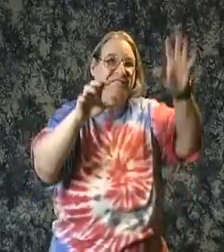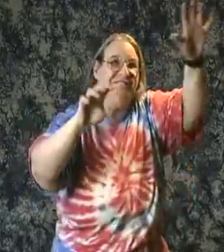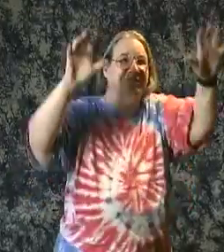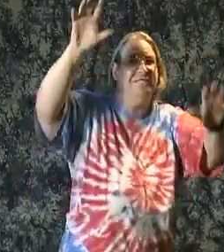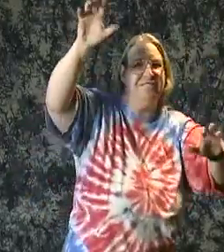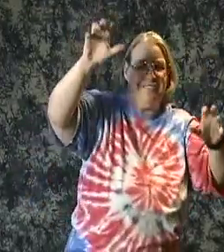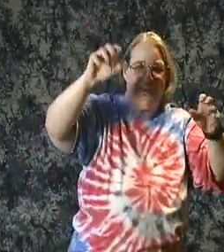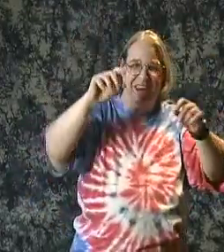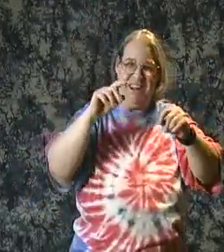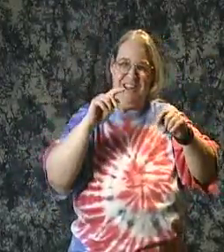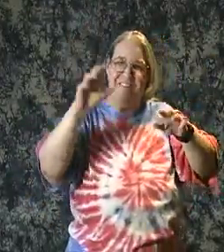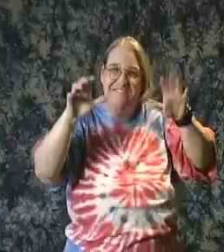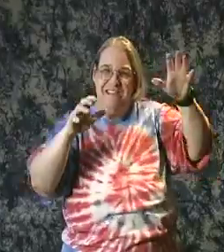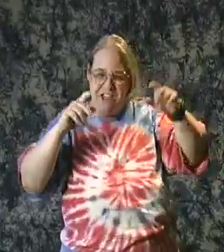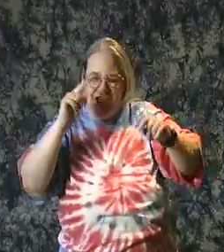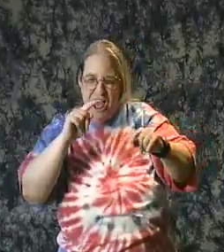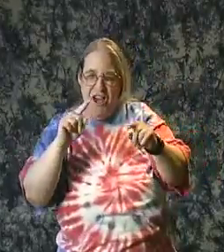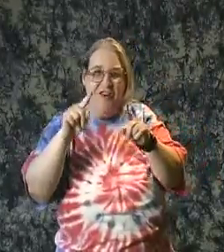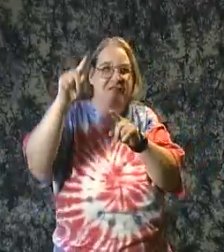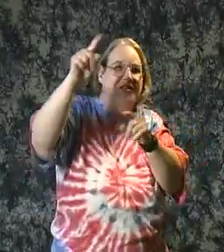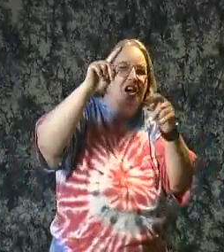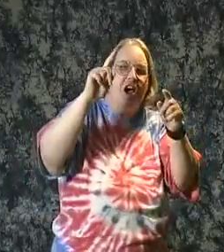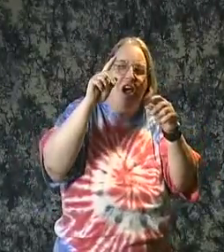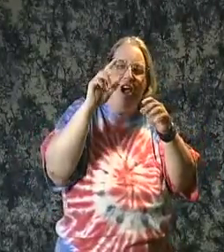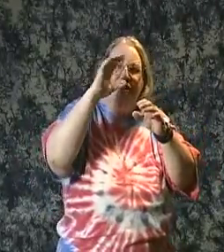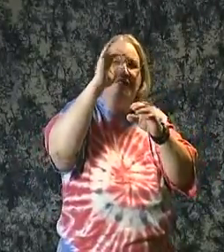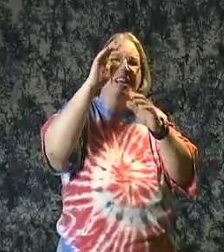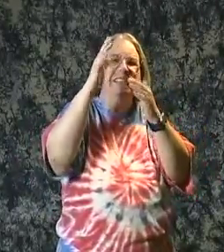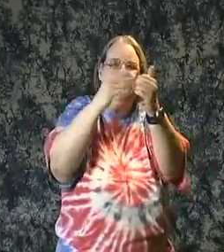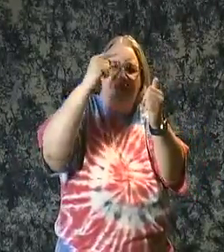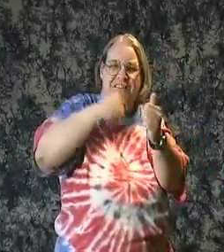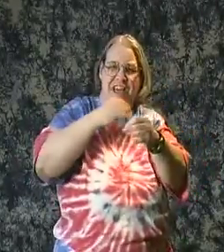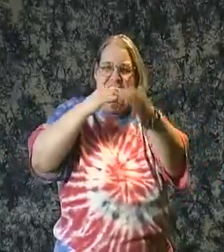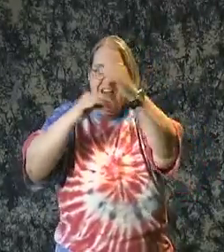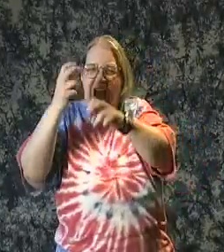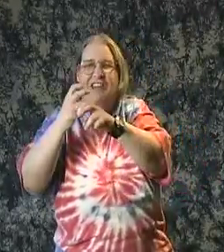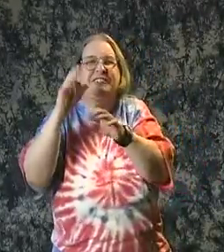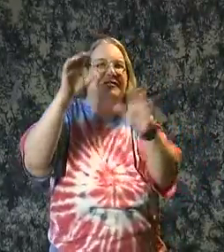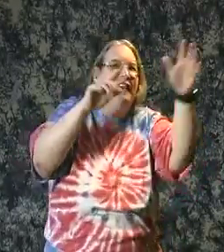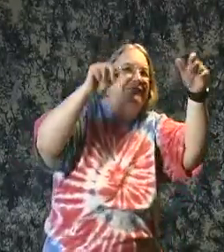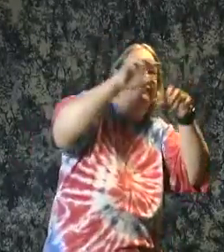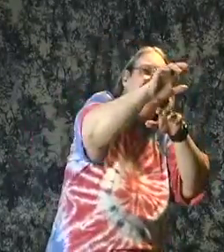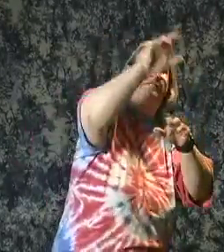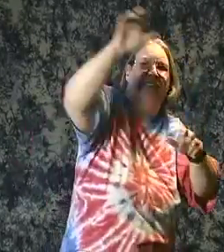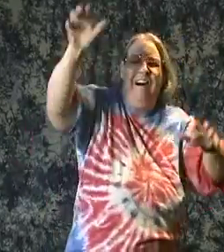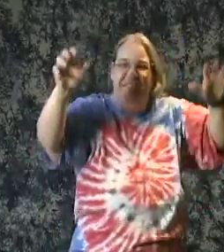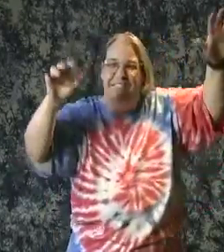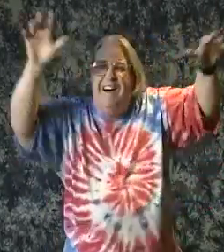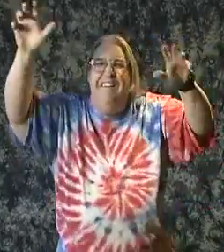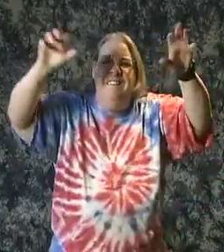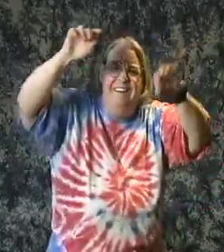Well, the challenge was to look for the easiest hand placements as I made my way up the wall.